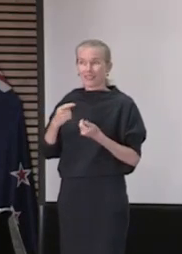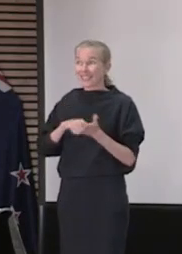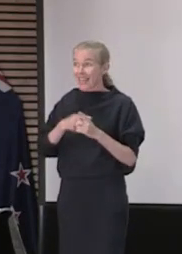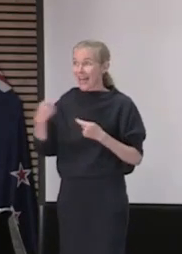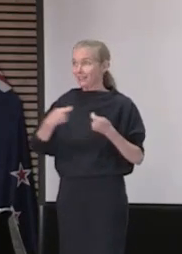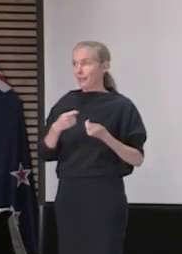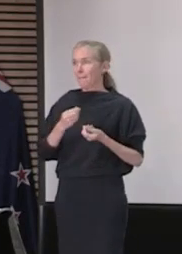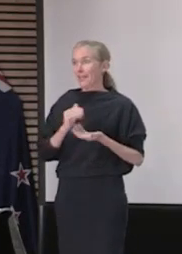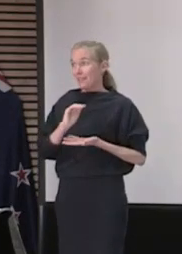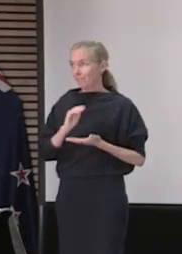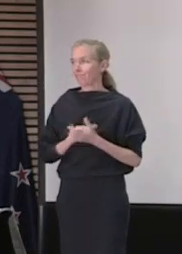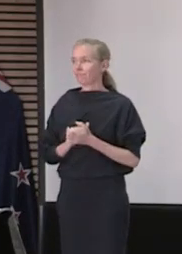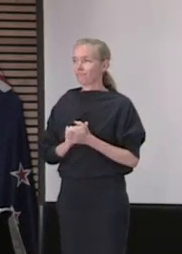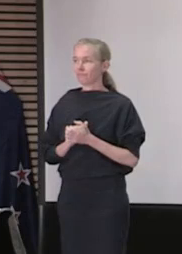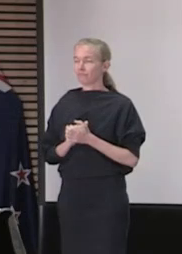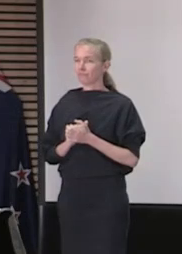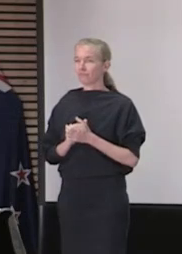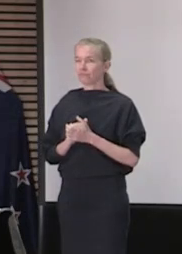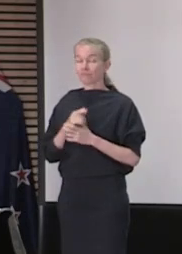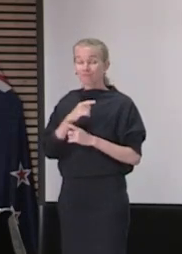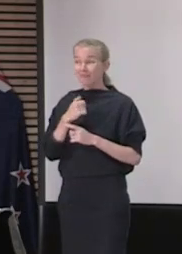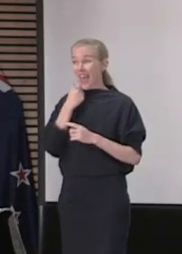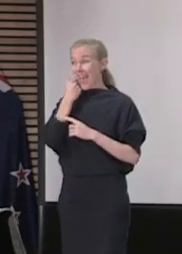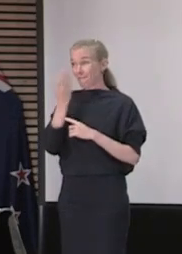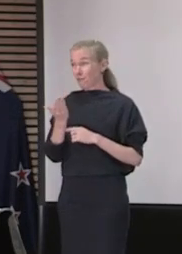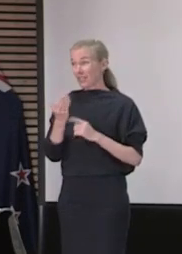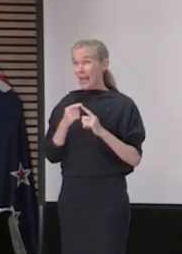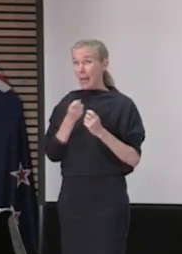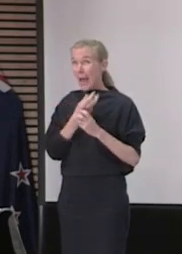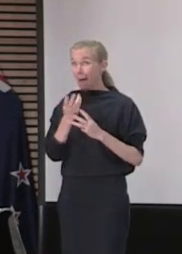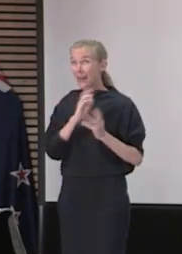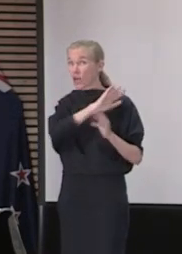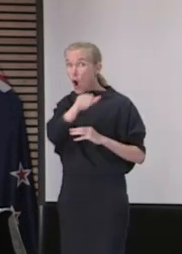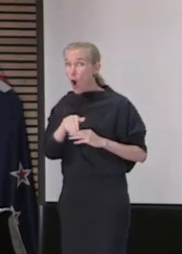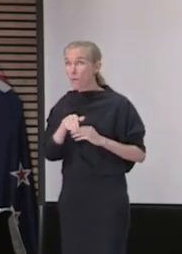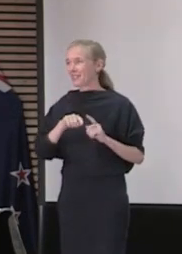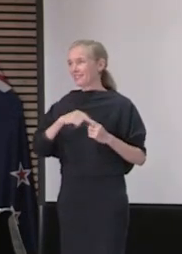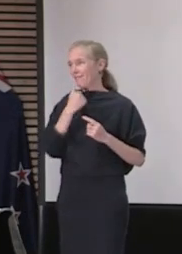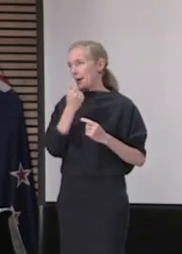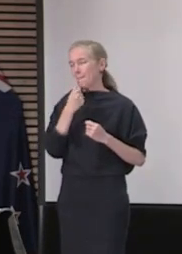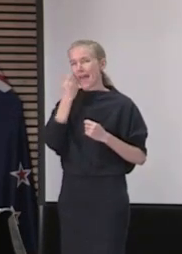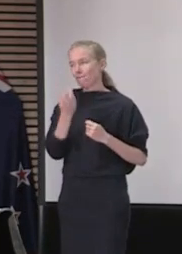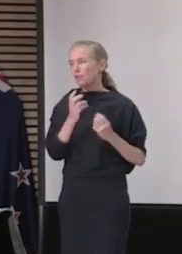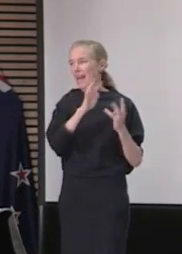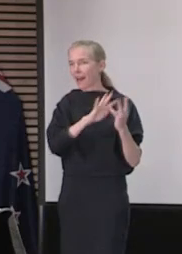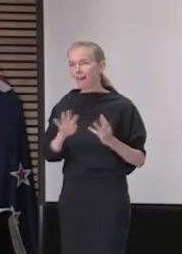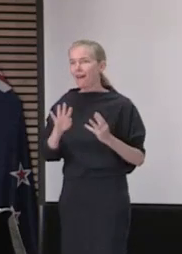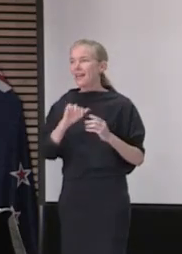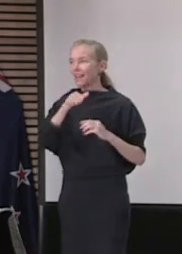every day, but I'm sure that you can makesome estimates based on thenumbers that we have, keepingin mind also the cost ofprovision of food.